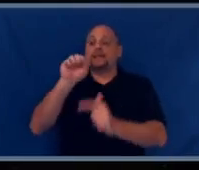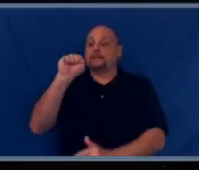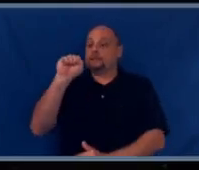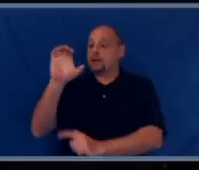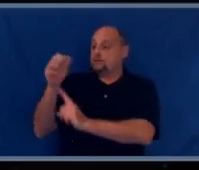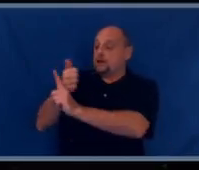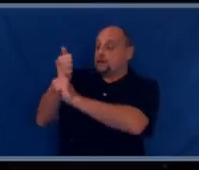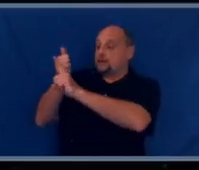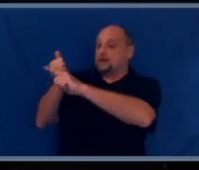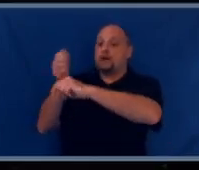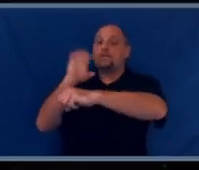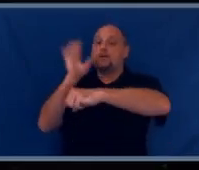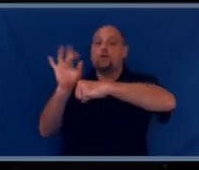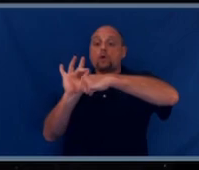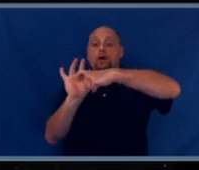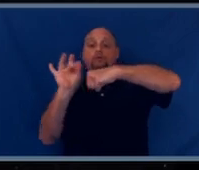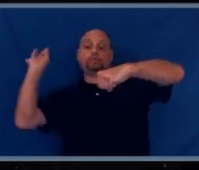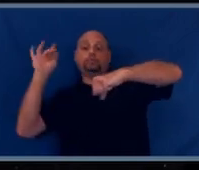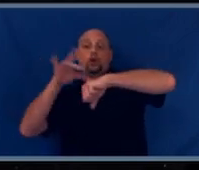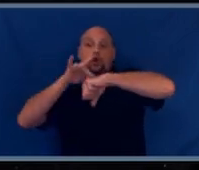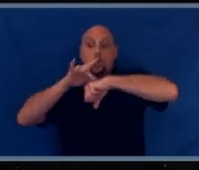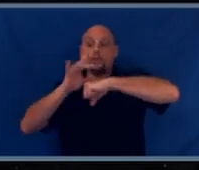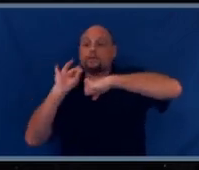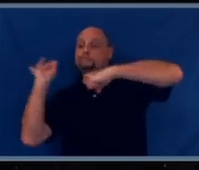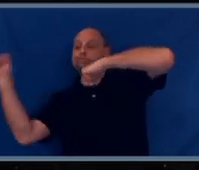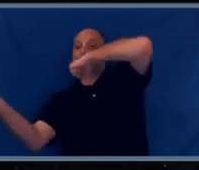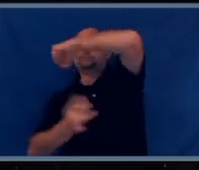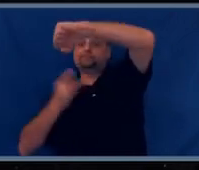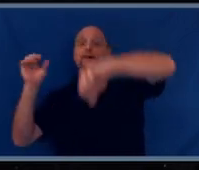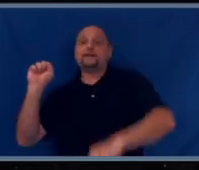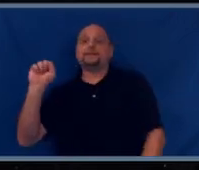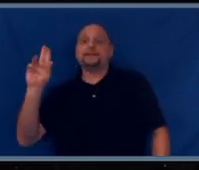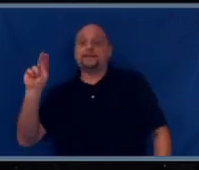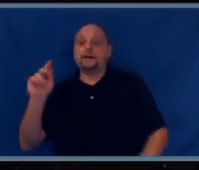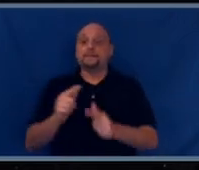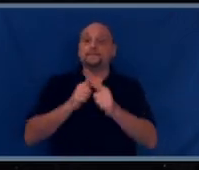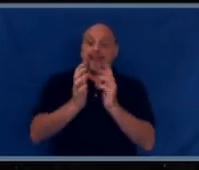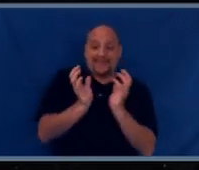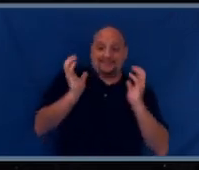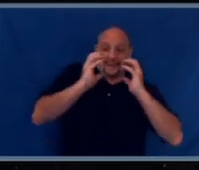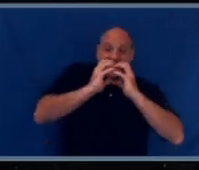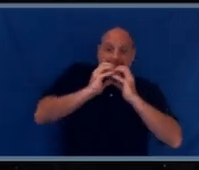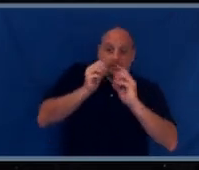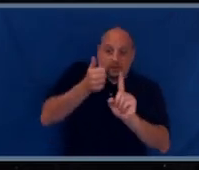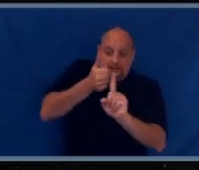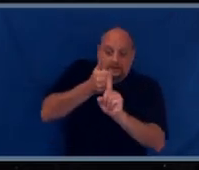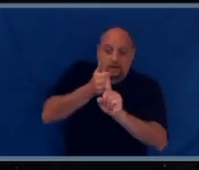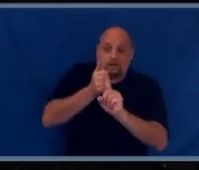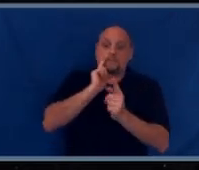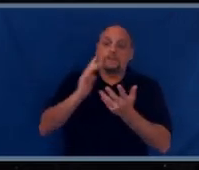INTO THE ORBIT AROUND THE SUN. AND THE SAMPLE OF THE CAPSULE IS